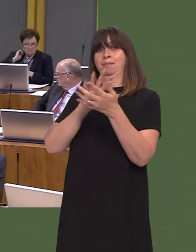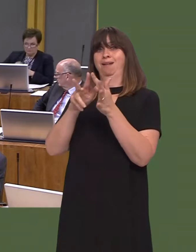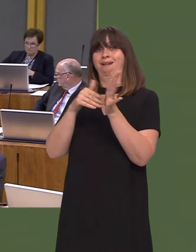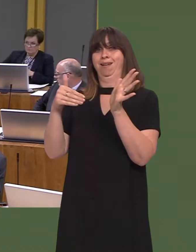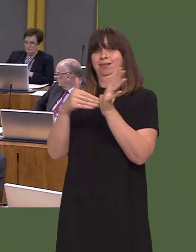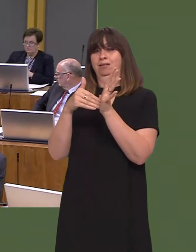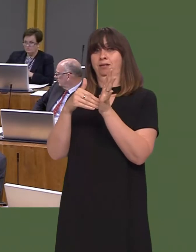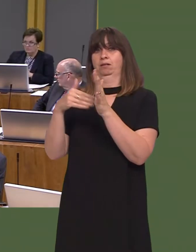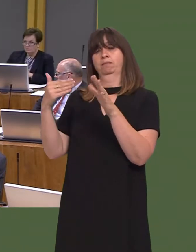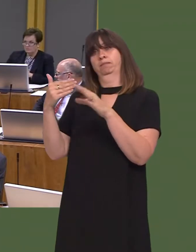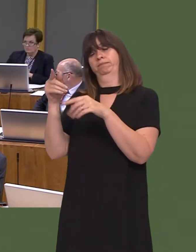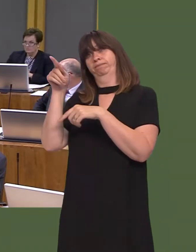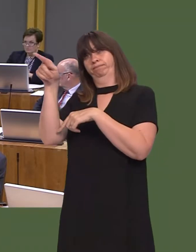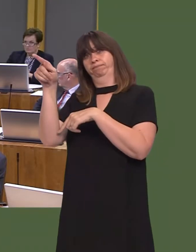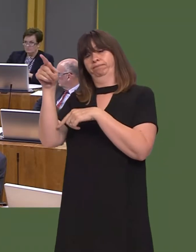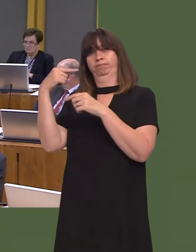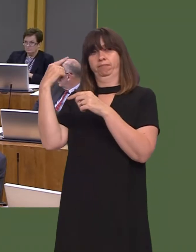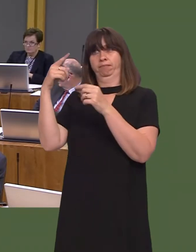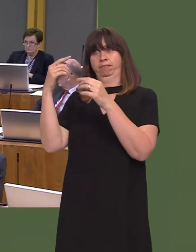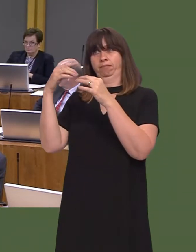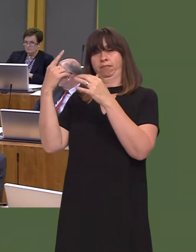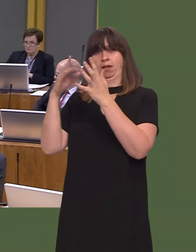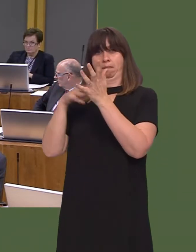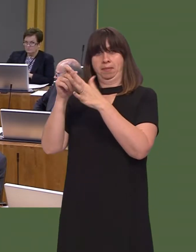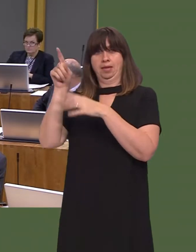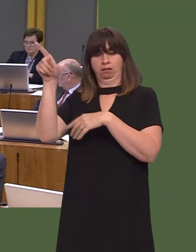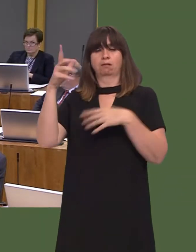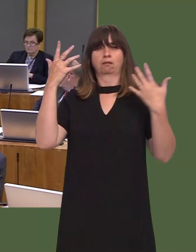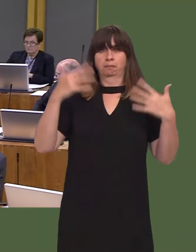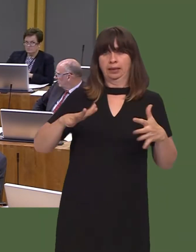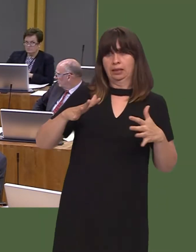for employment, last Thursday. Our Minister stressed our profound concerns and urged that